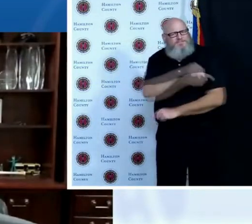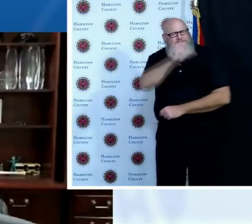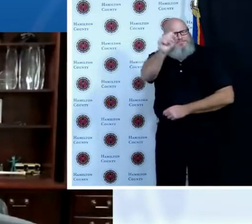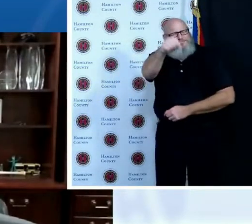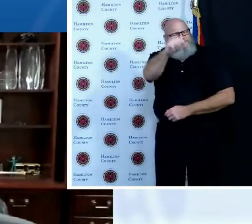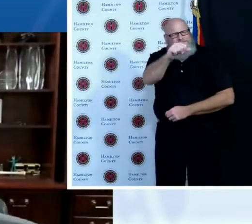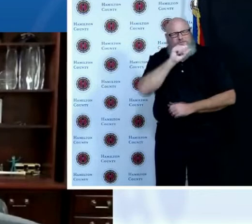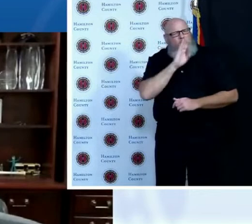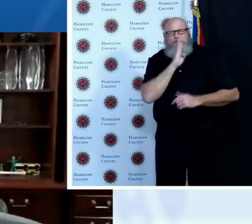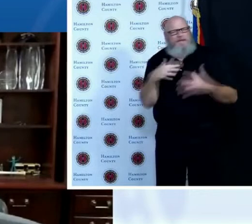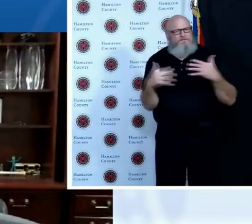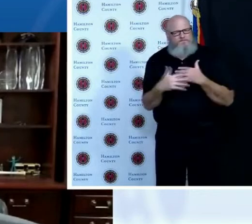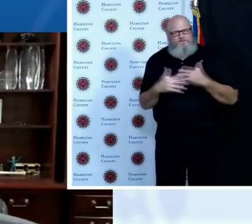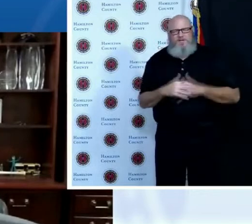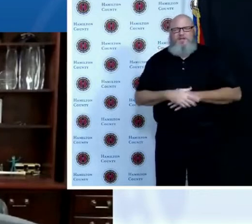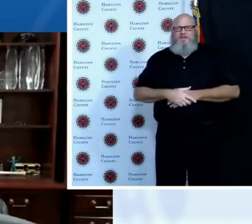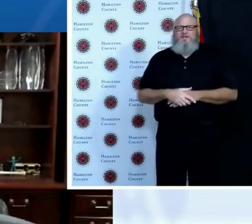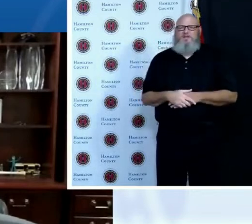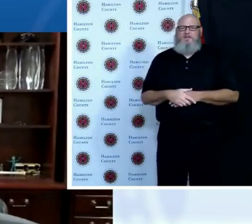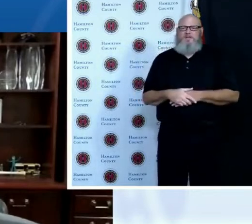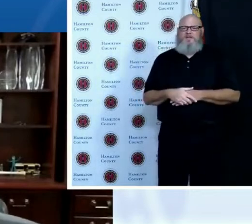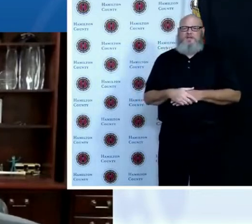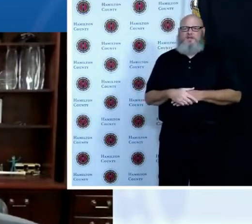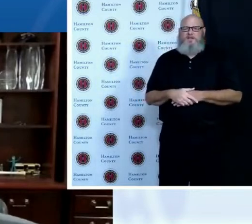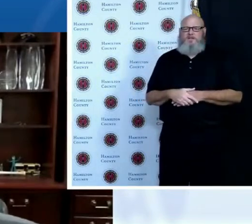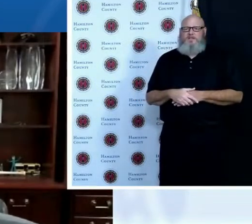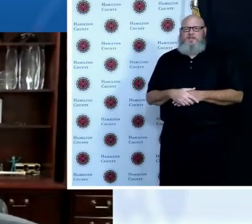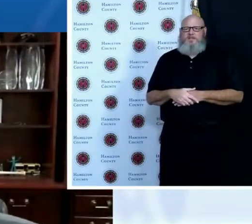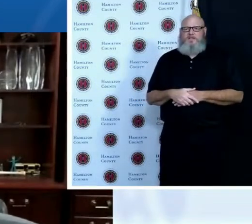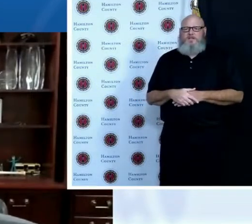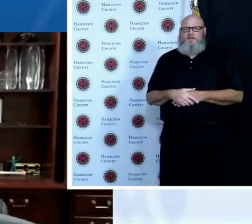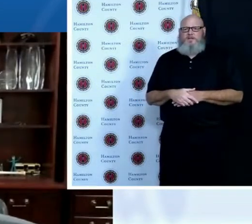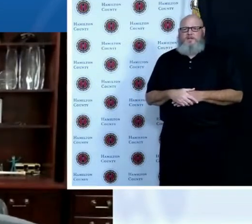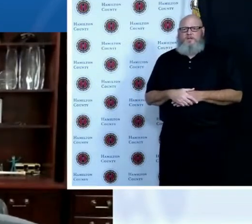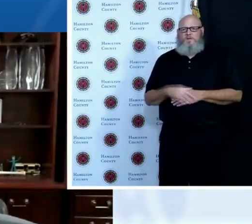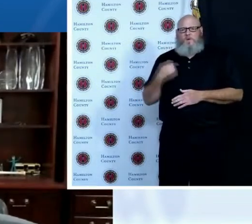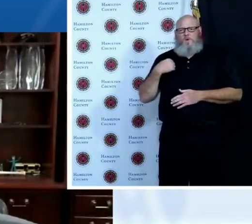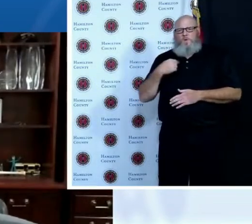on how well it went and quite honestly the data is really impressive about how effective it is as